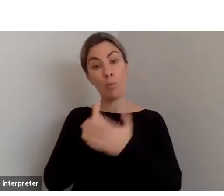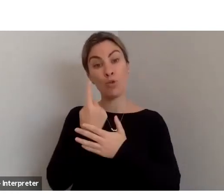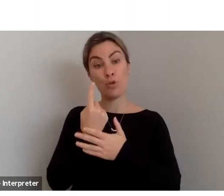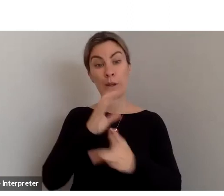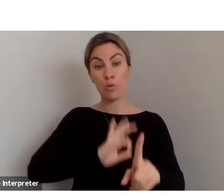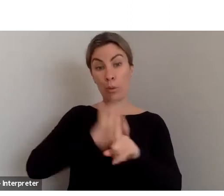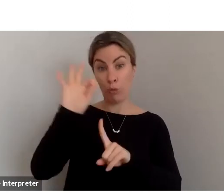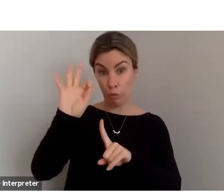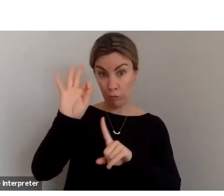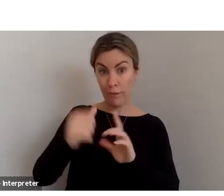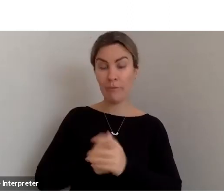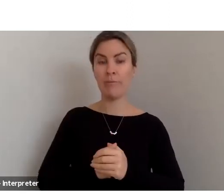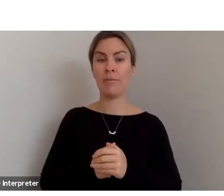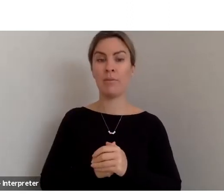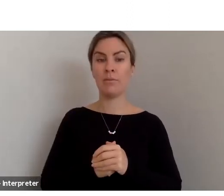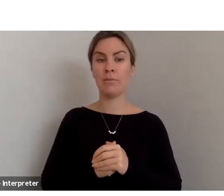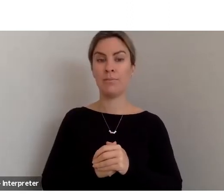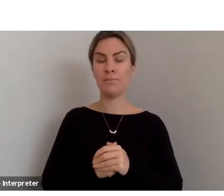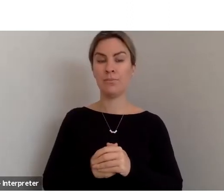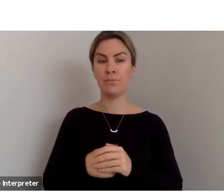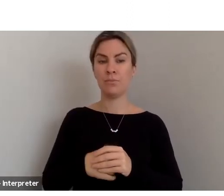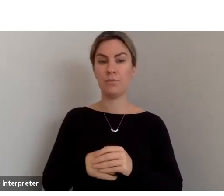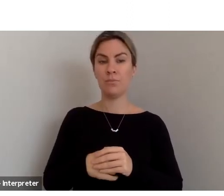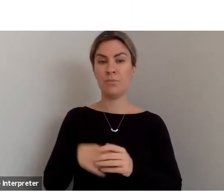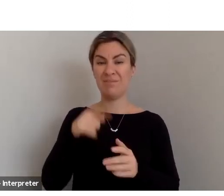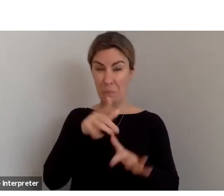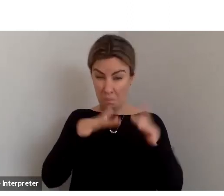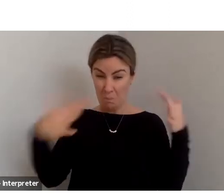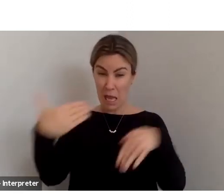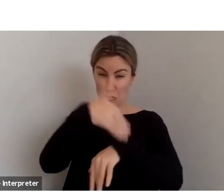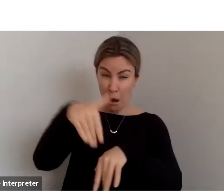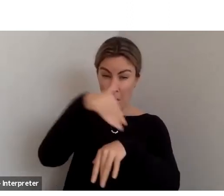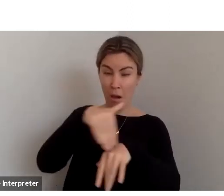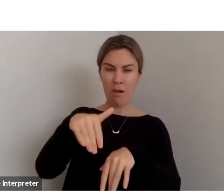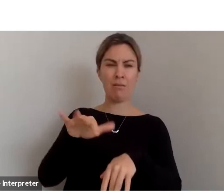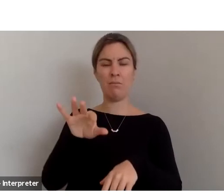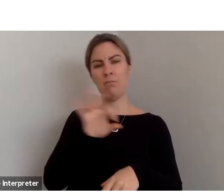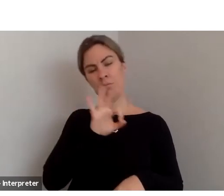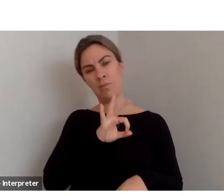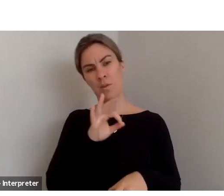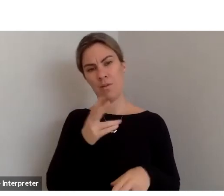You will not get into really big trouble unless you post something really bad.